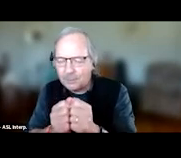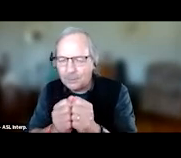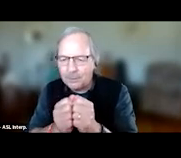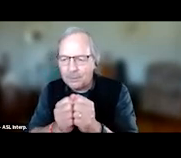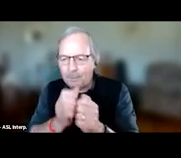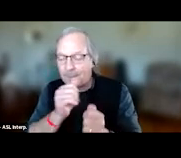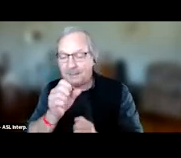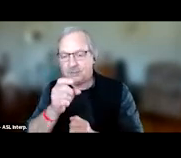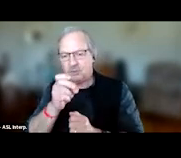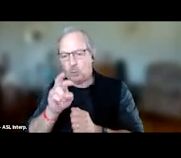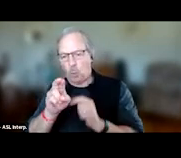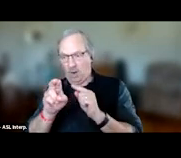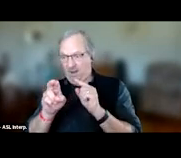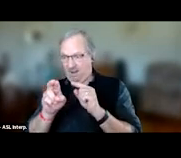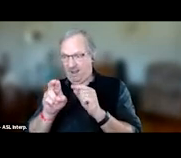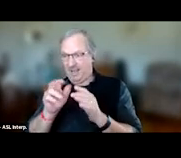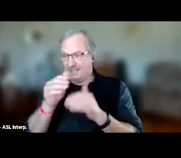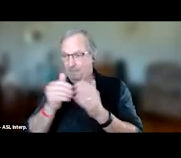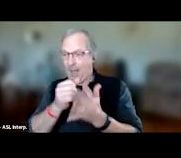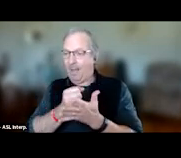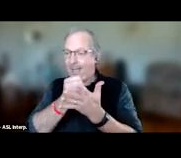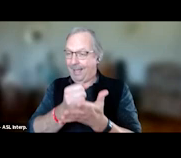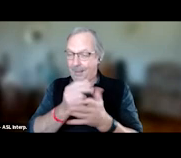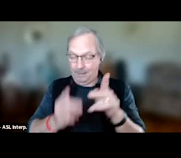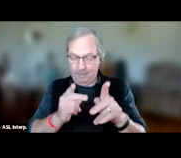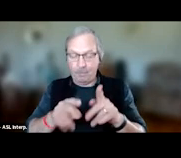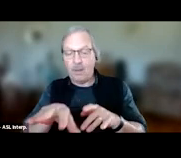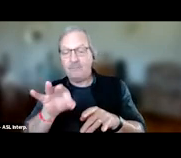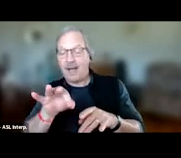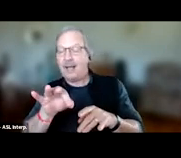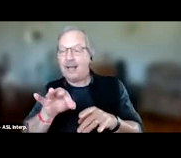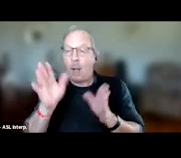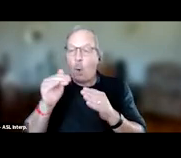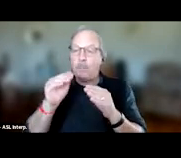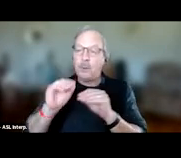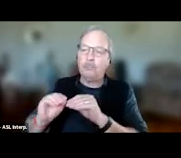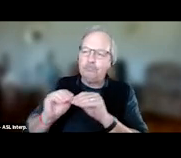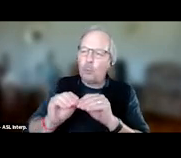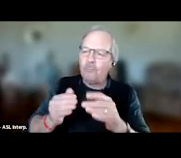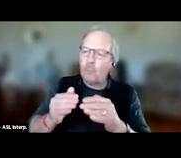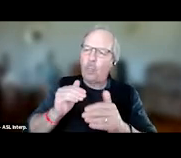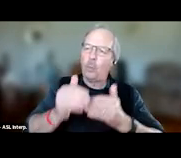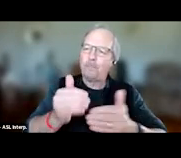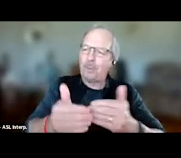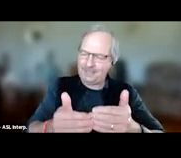SOAR is about helping people find hope to move forward through a process. That process that's pretty confusing.